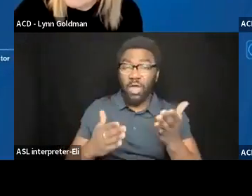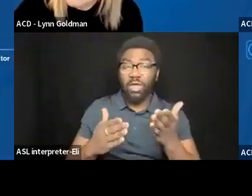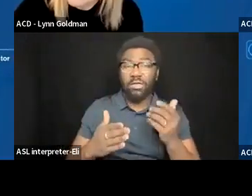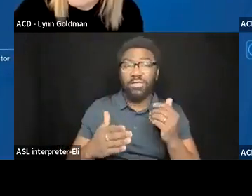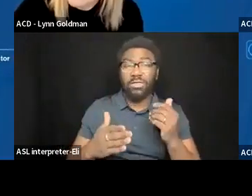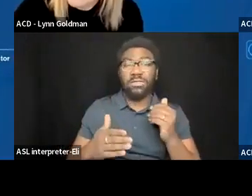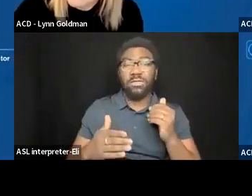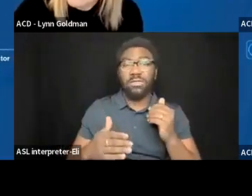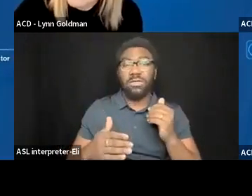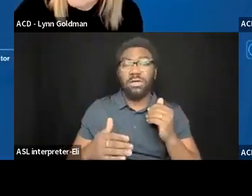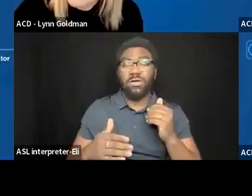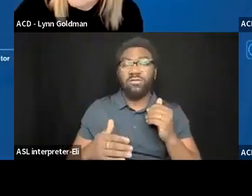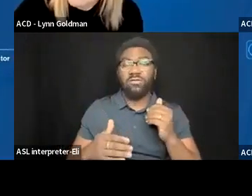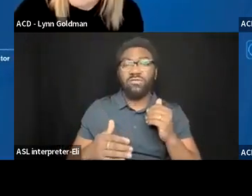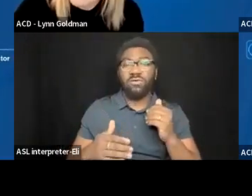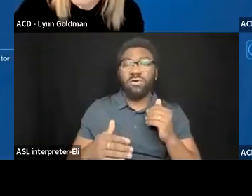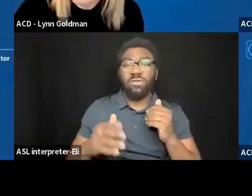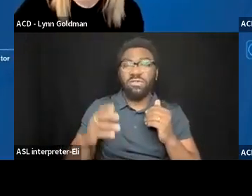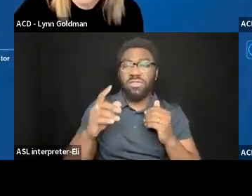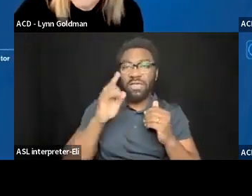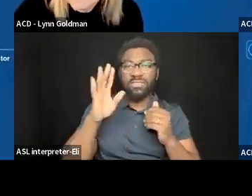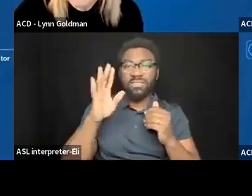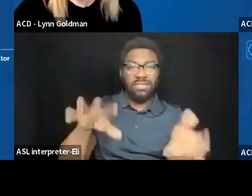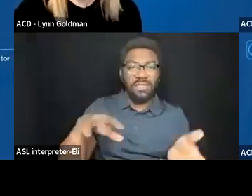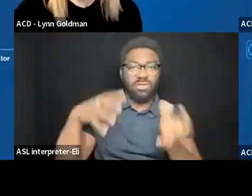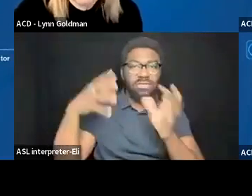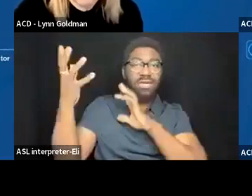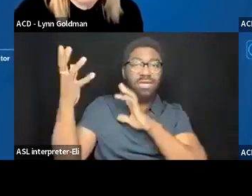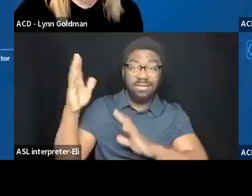at the very top, not only the top of the CDC,